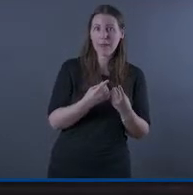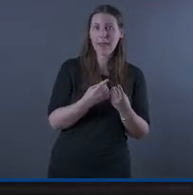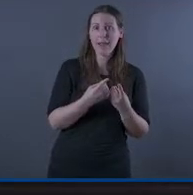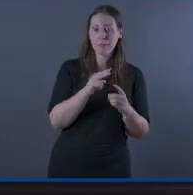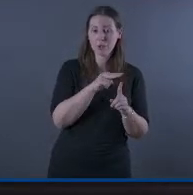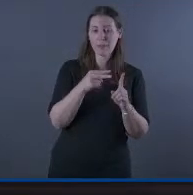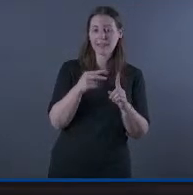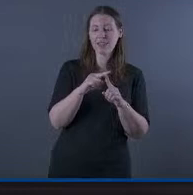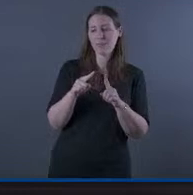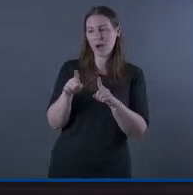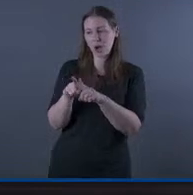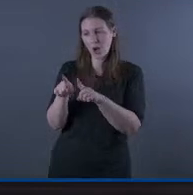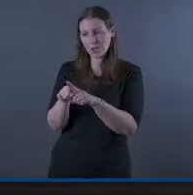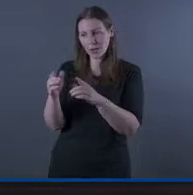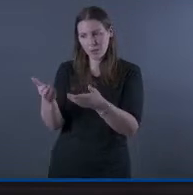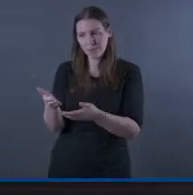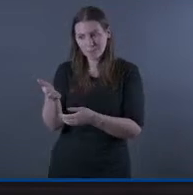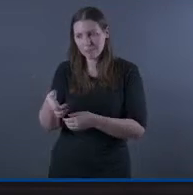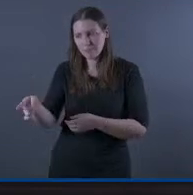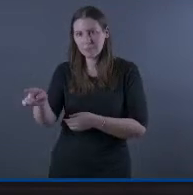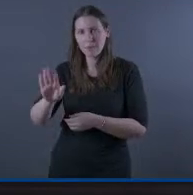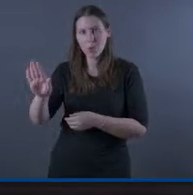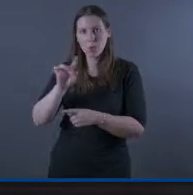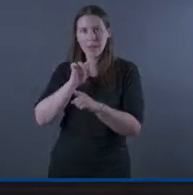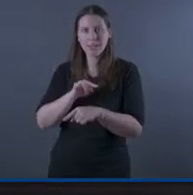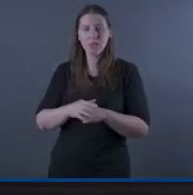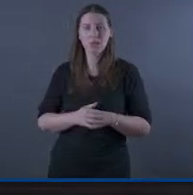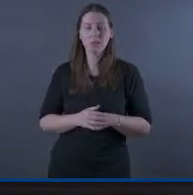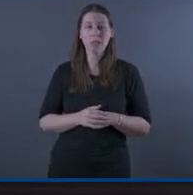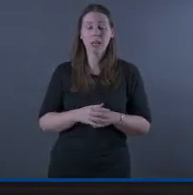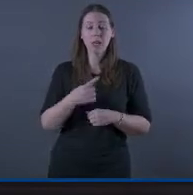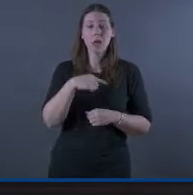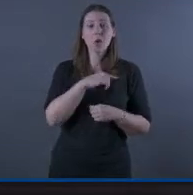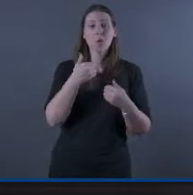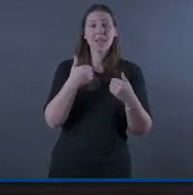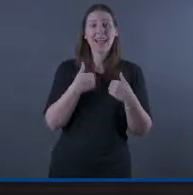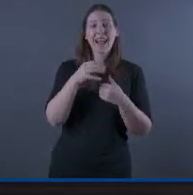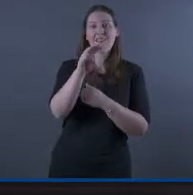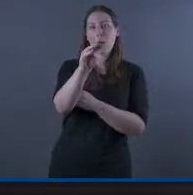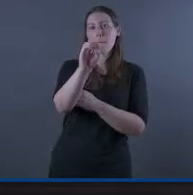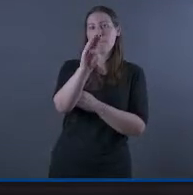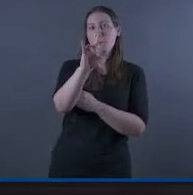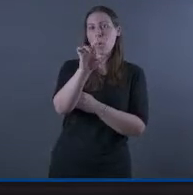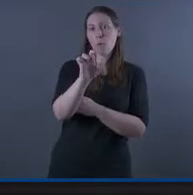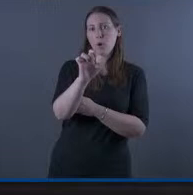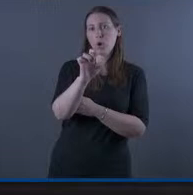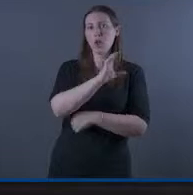The Whatcom County health department has a mobile clinic and we are prepared to do more with that,